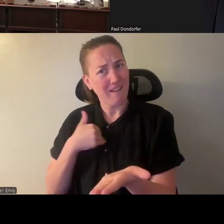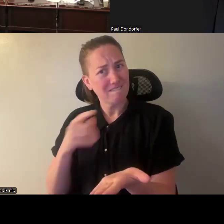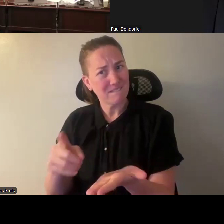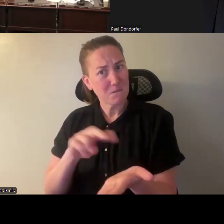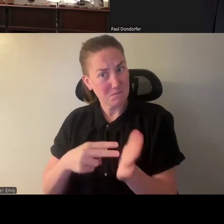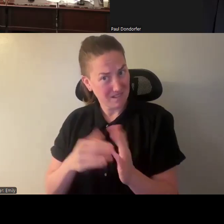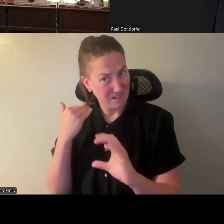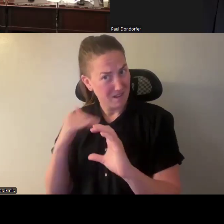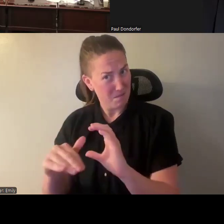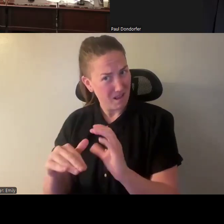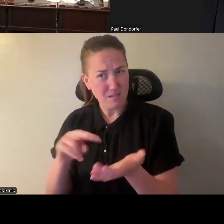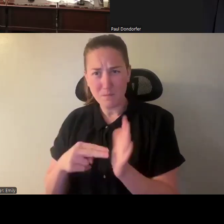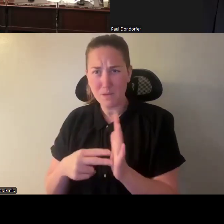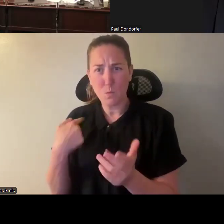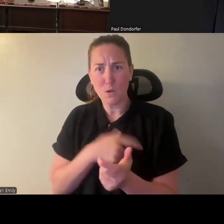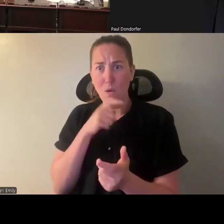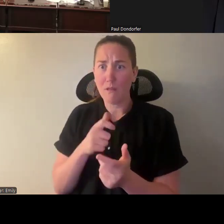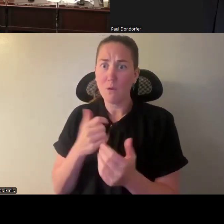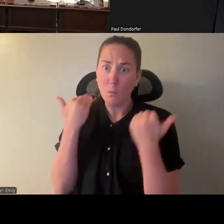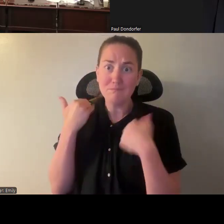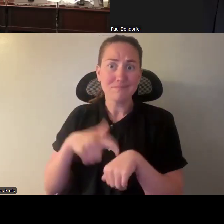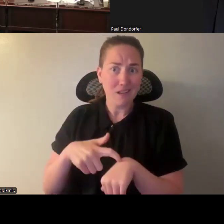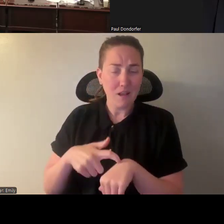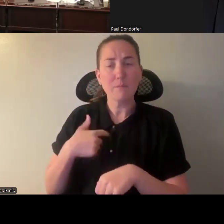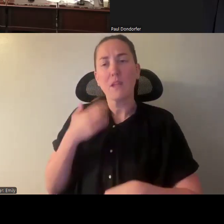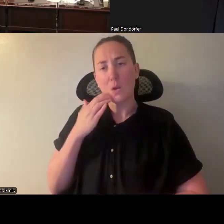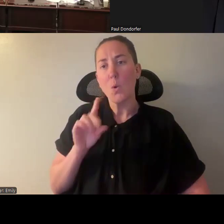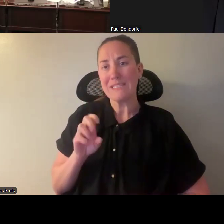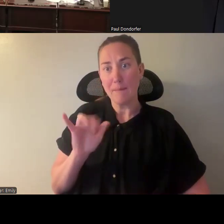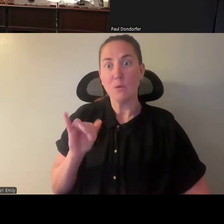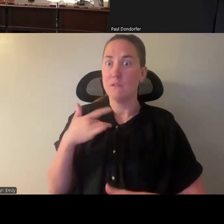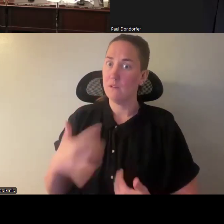emailed to them so we don't have to take the time I know the deputies spend a lot of time